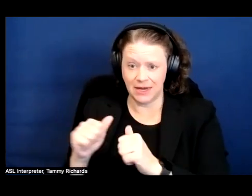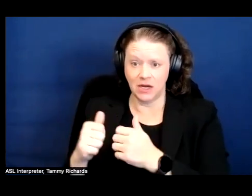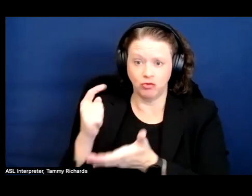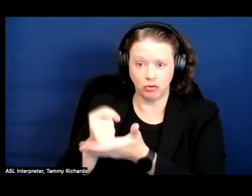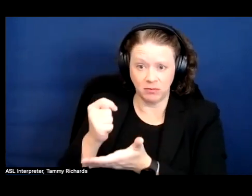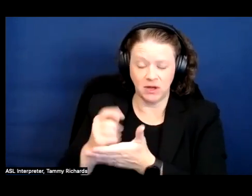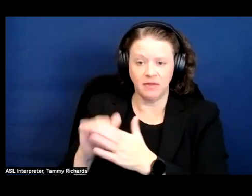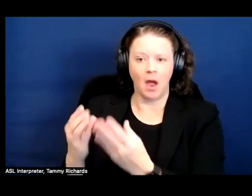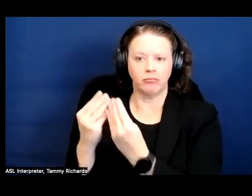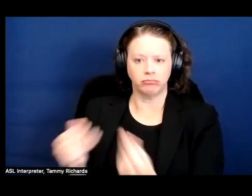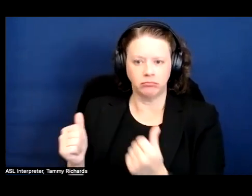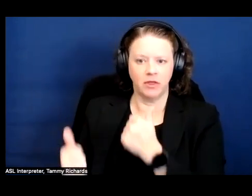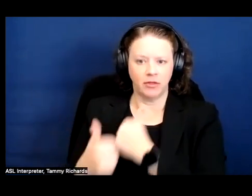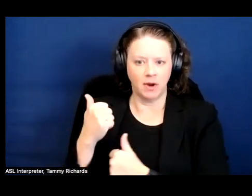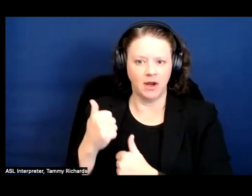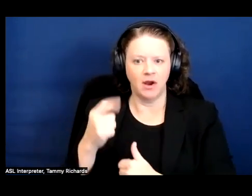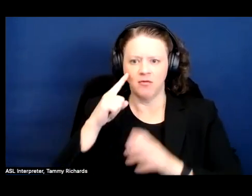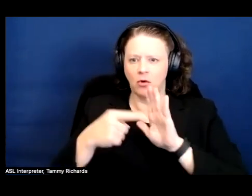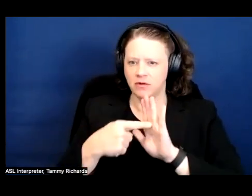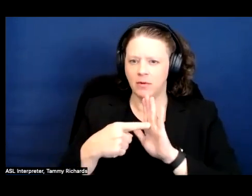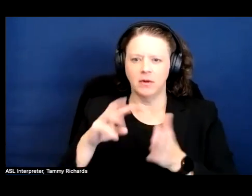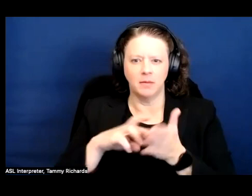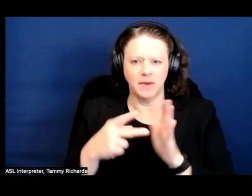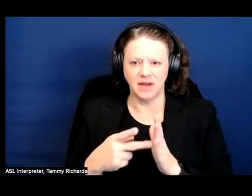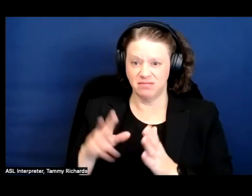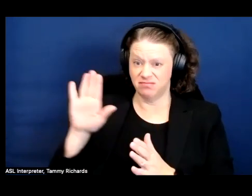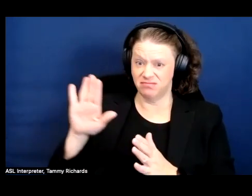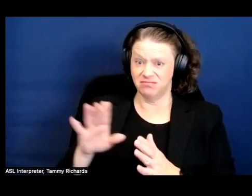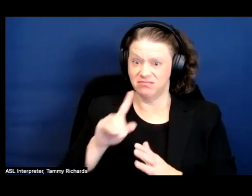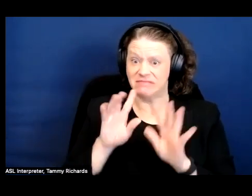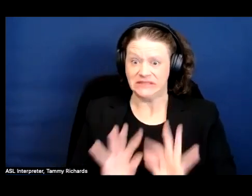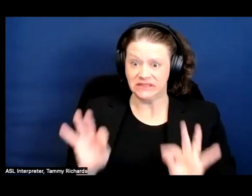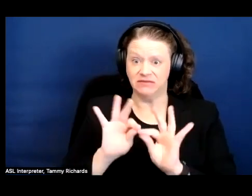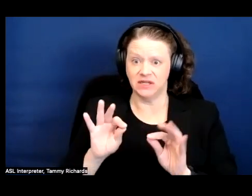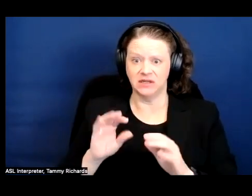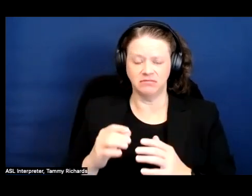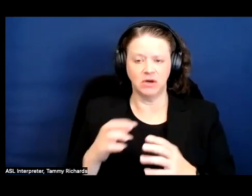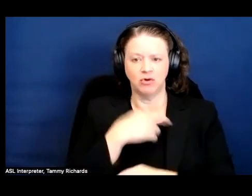between your assistance animal and your ability to use and enjoy your housing.